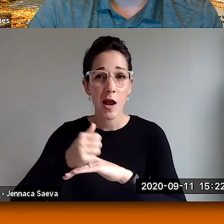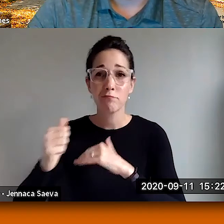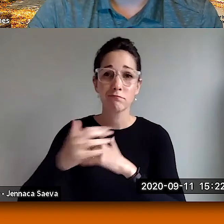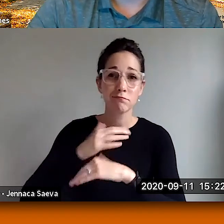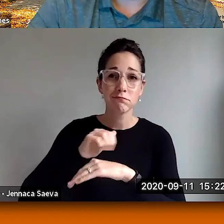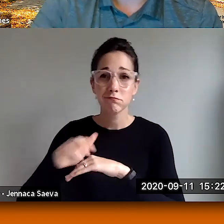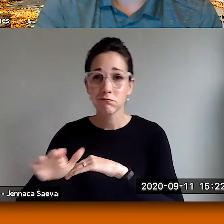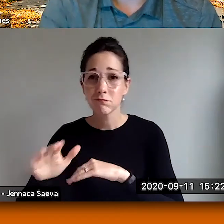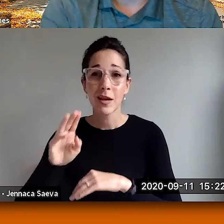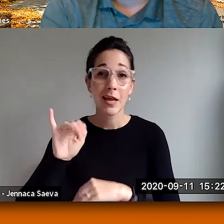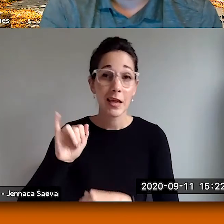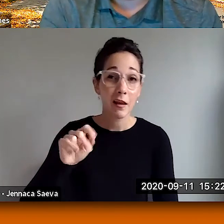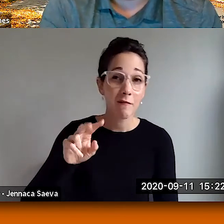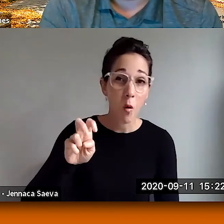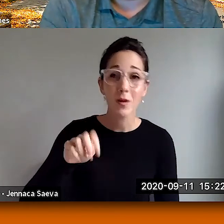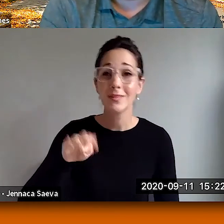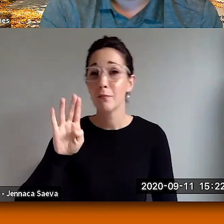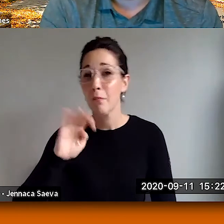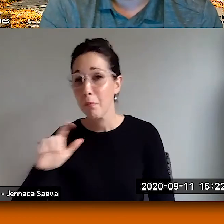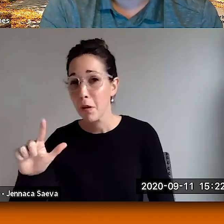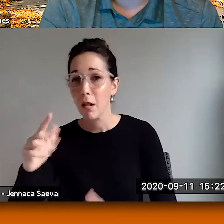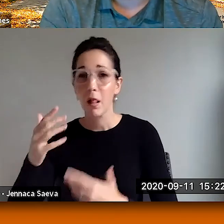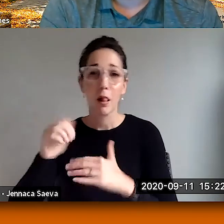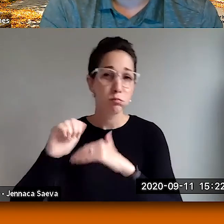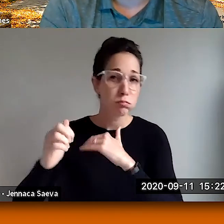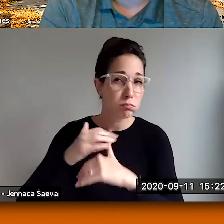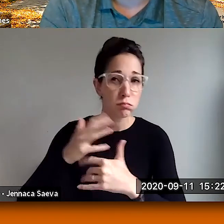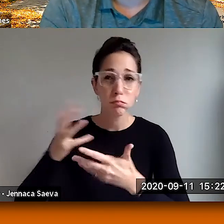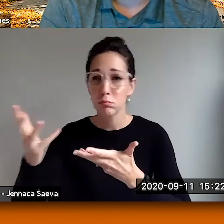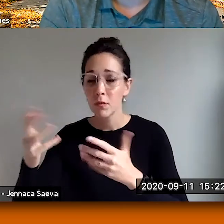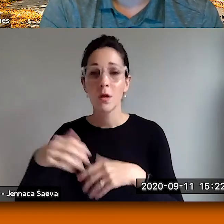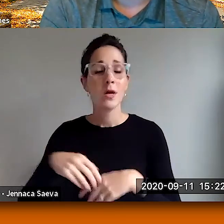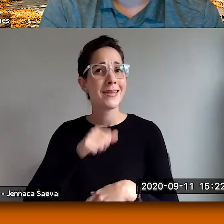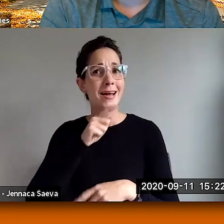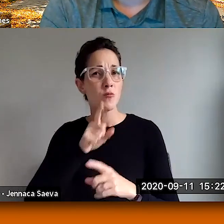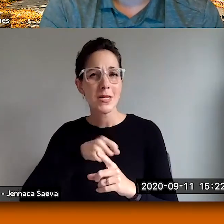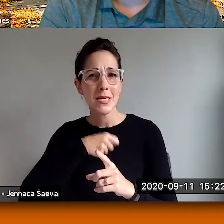So it really wouldn't have an effect too much from that perspective.